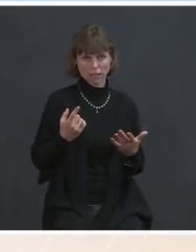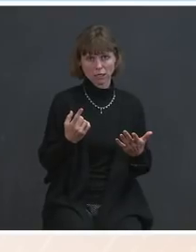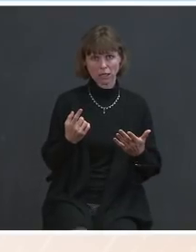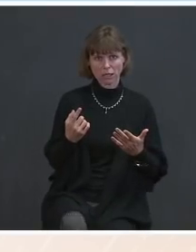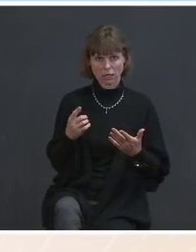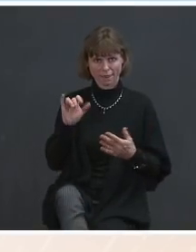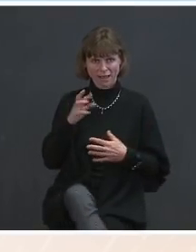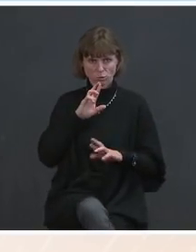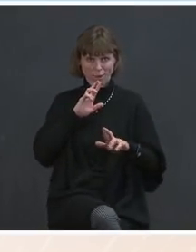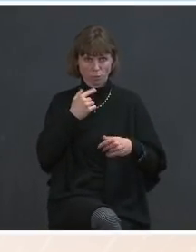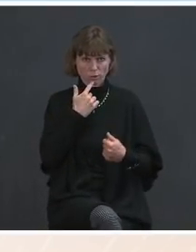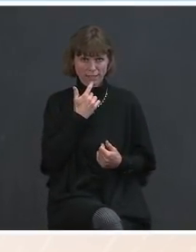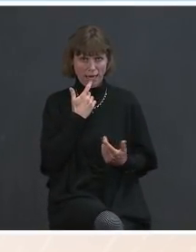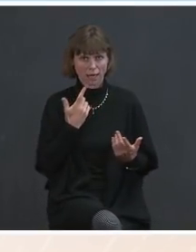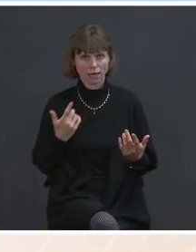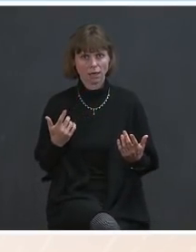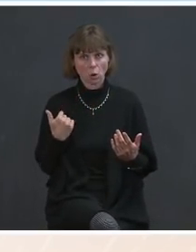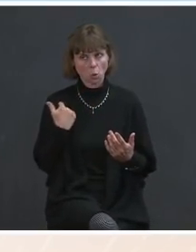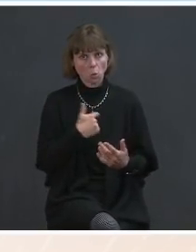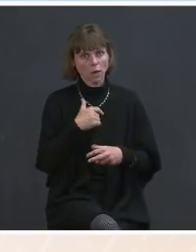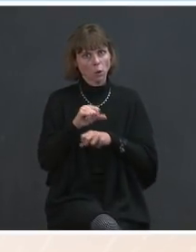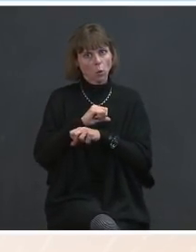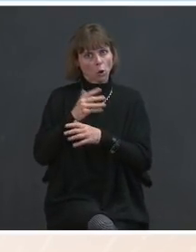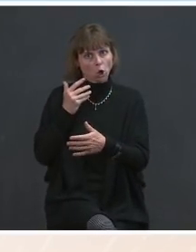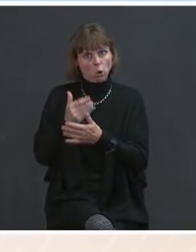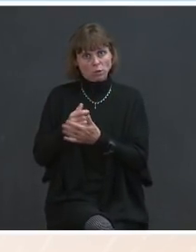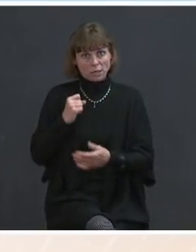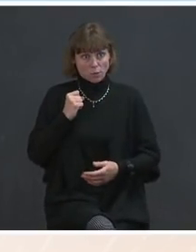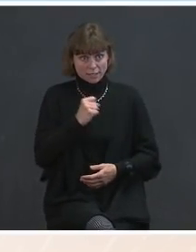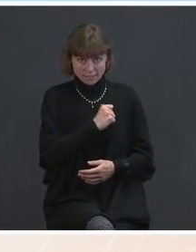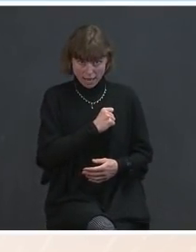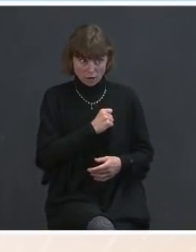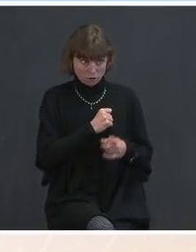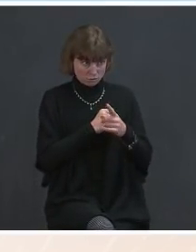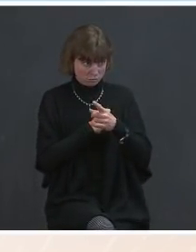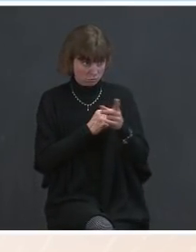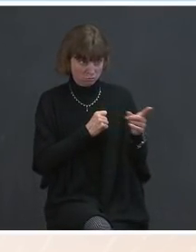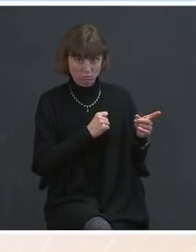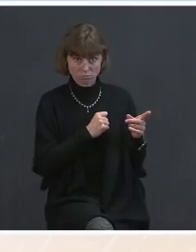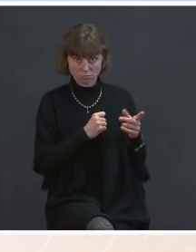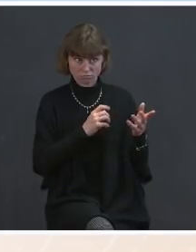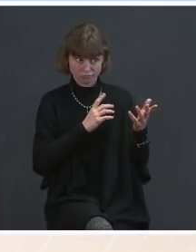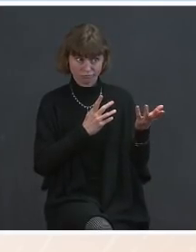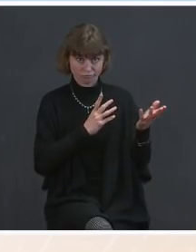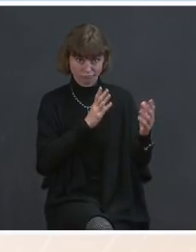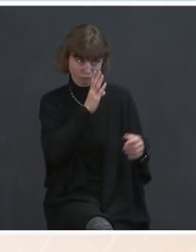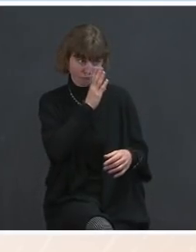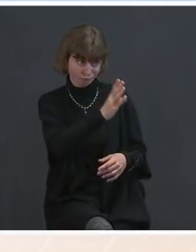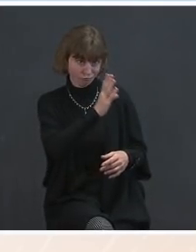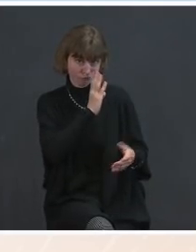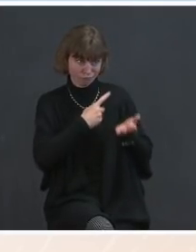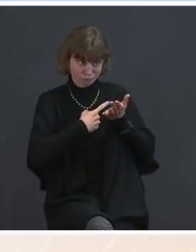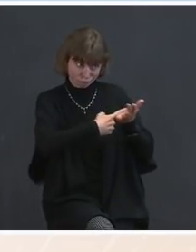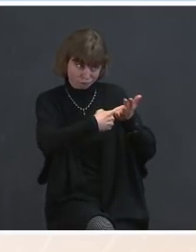We are working closely with senators who we've engaged directly with on this, with staff.